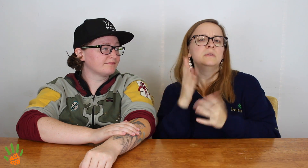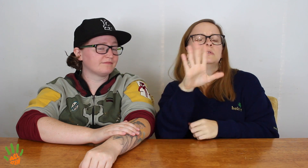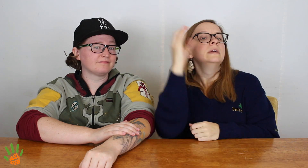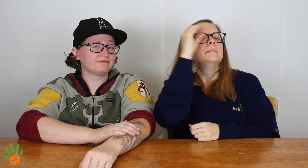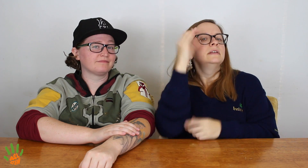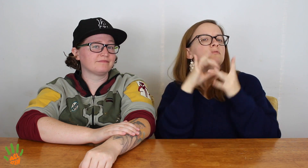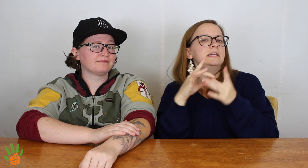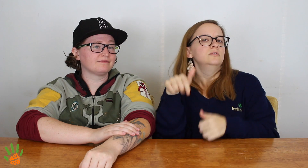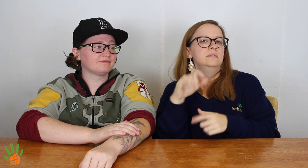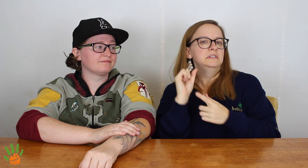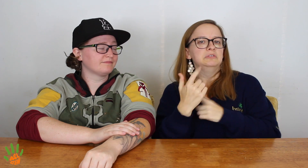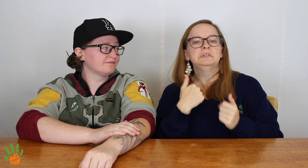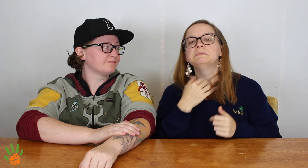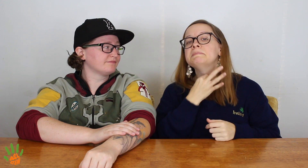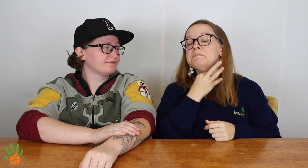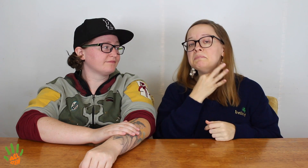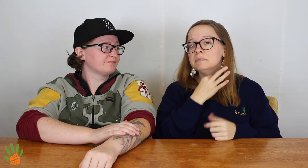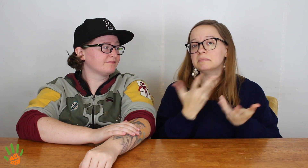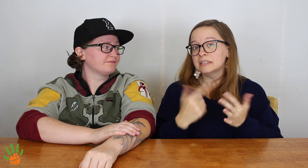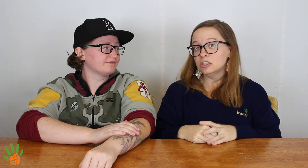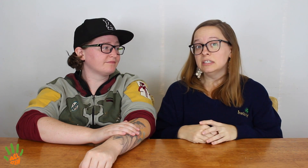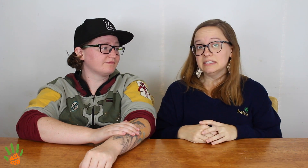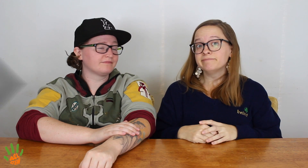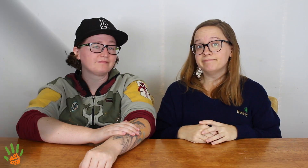What is your opinion related to this situation? We're just curious.